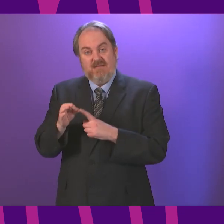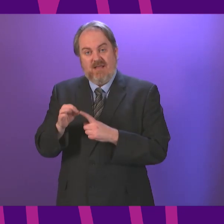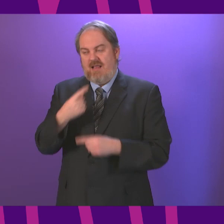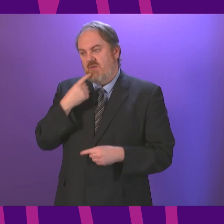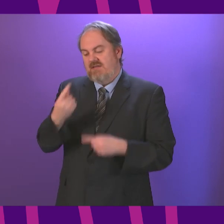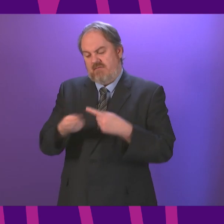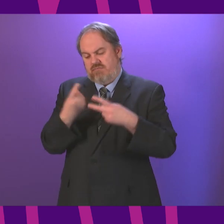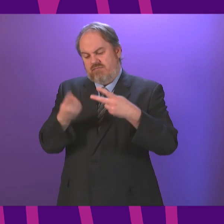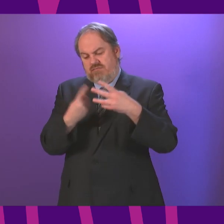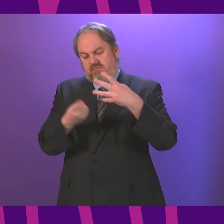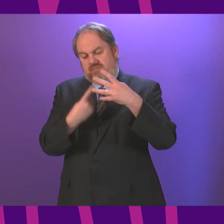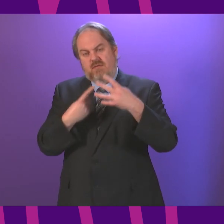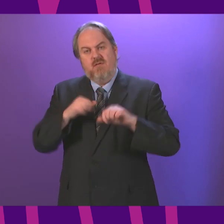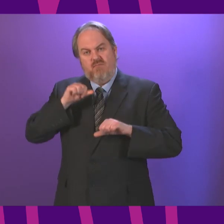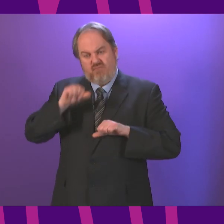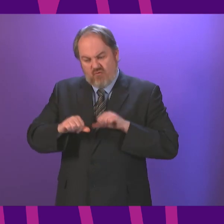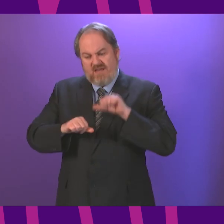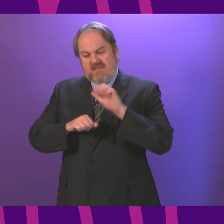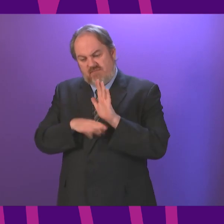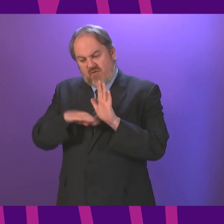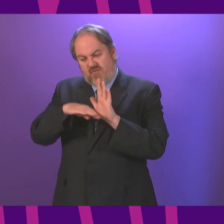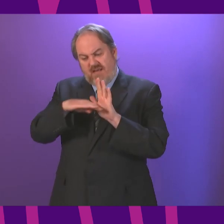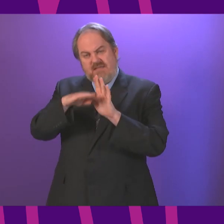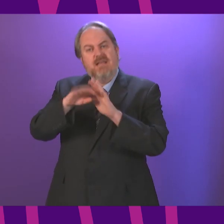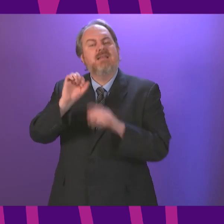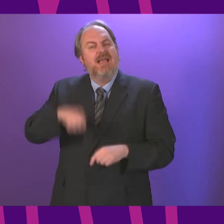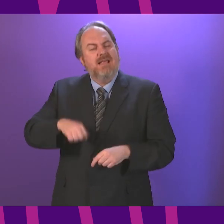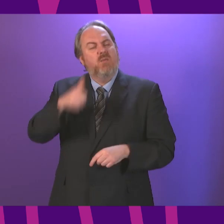Progress has been made, albeit that it has been hampered by a global pandemic. That is why we